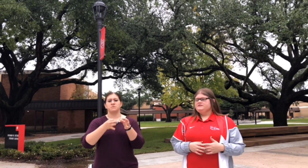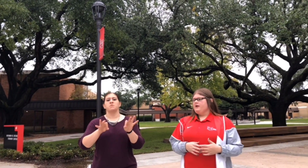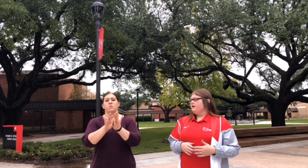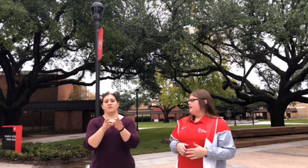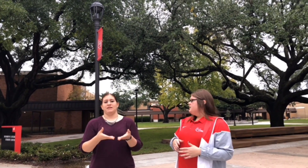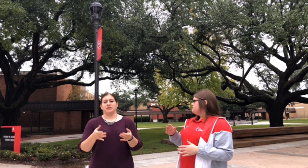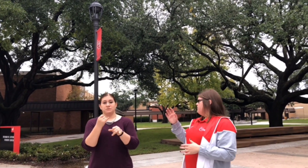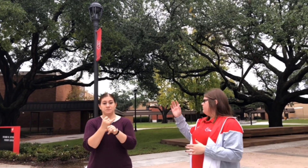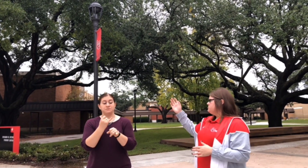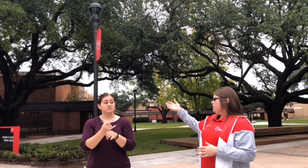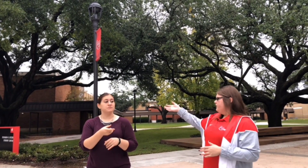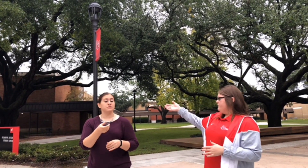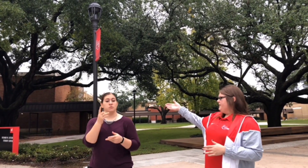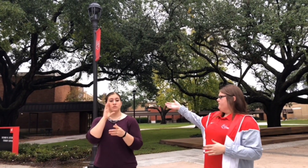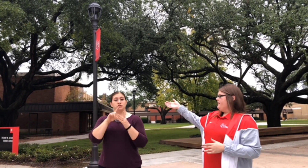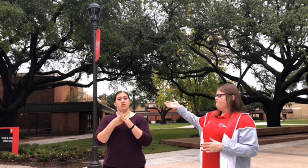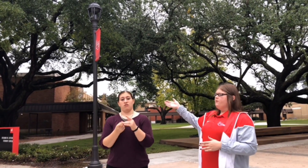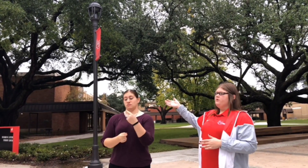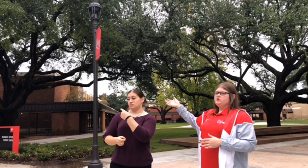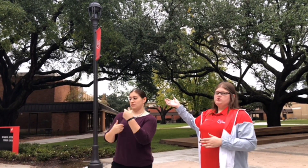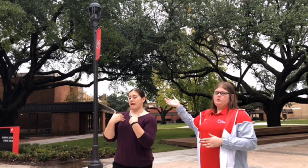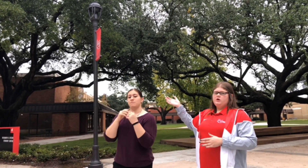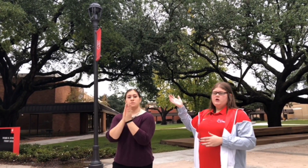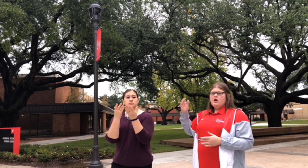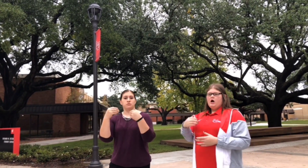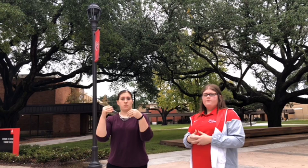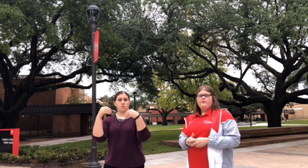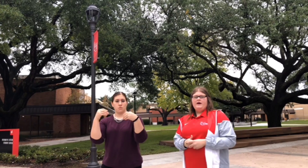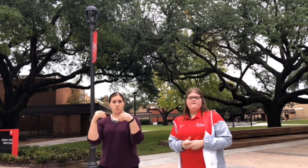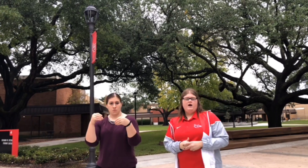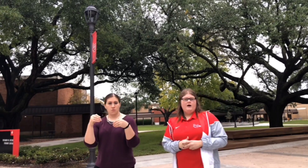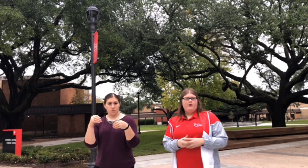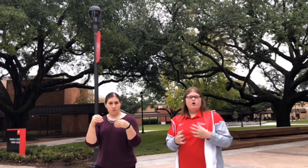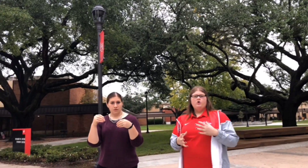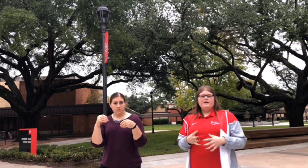this area. So, we'll start over here...we have our bookstore. We have our own